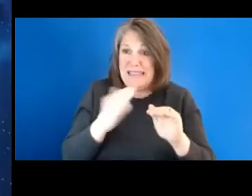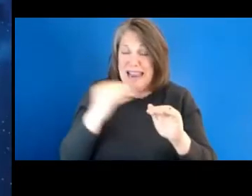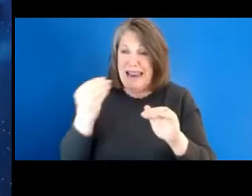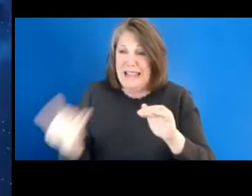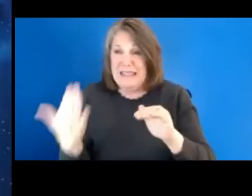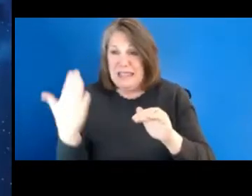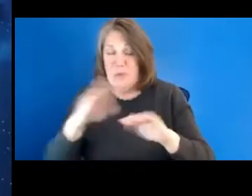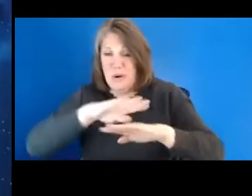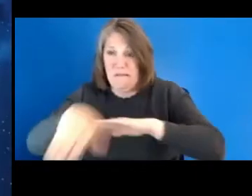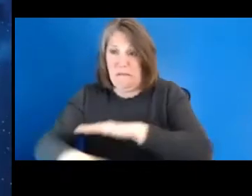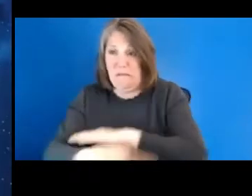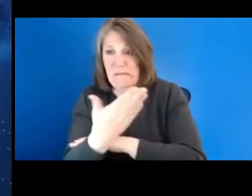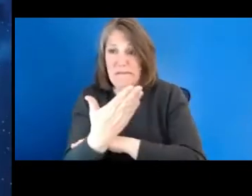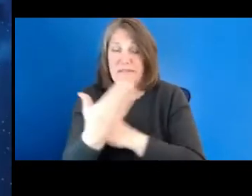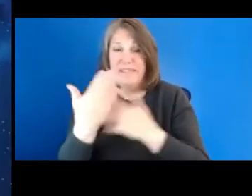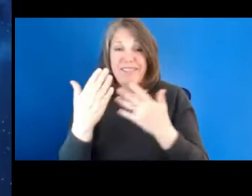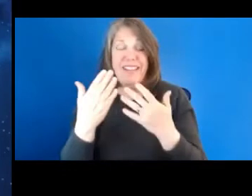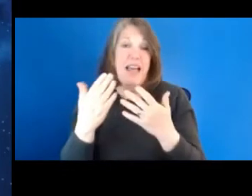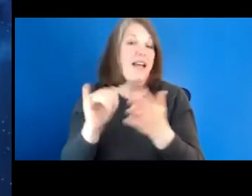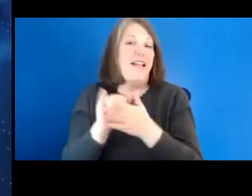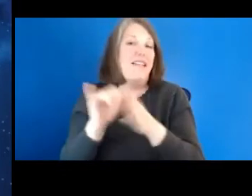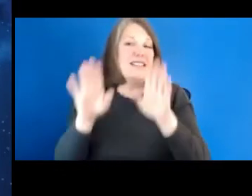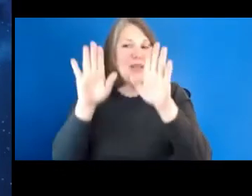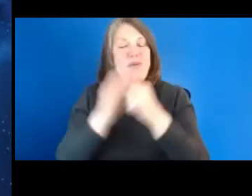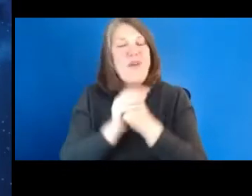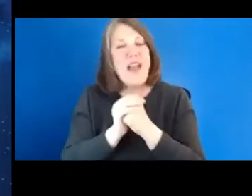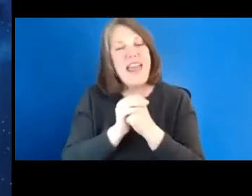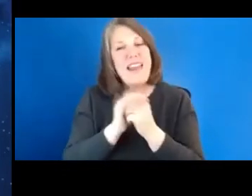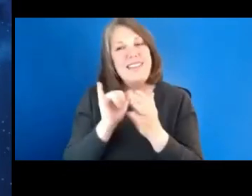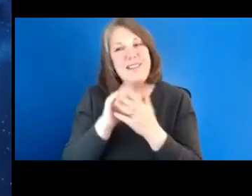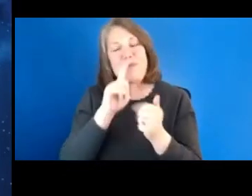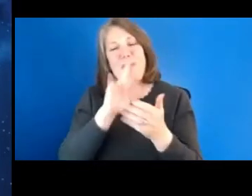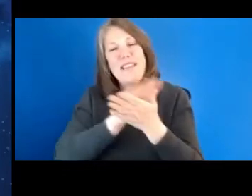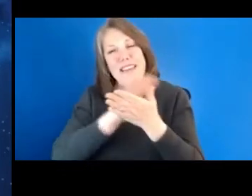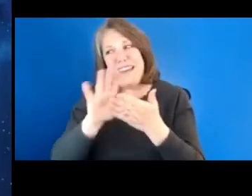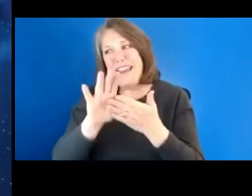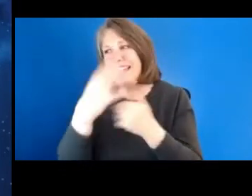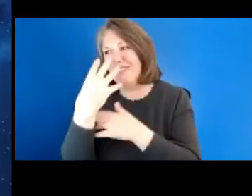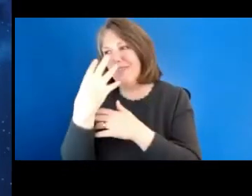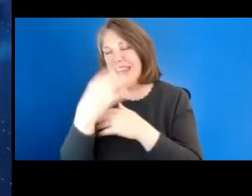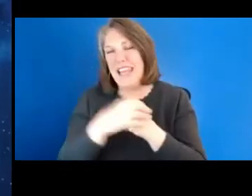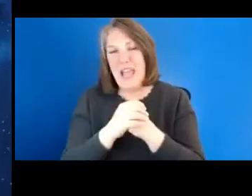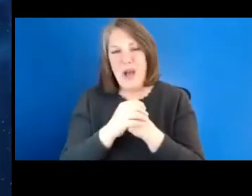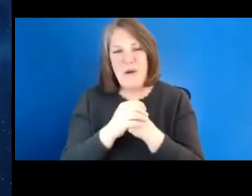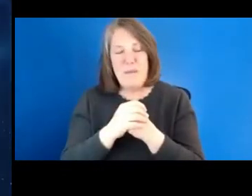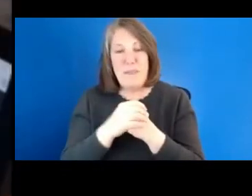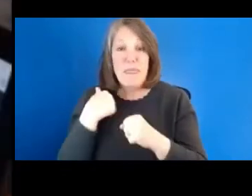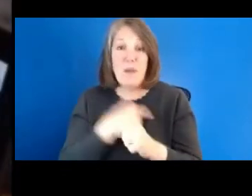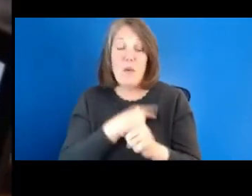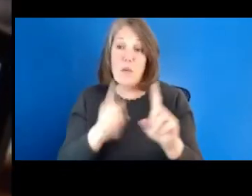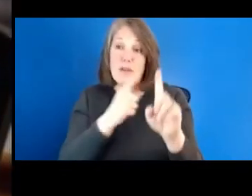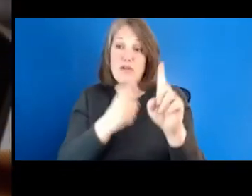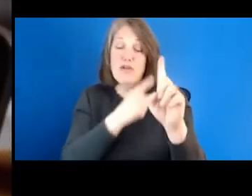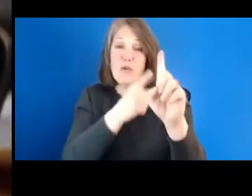great. Here's a really nice video. 17:05:00 >> SPEAKER: We strive to create an